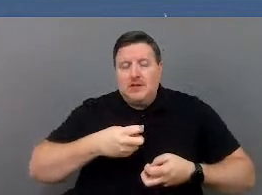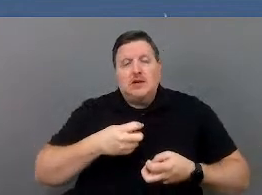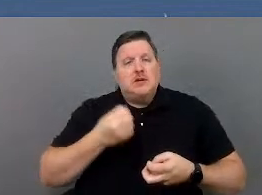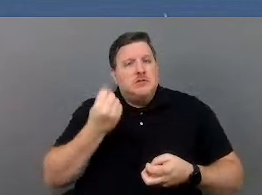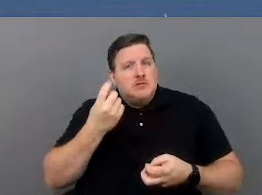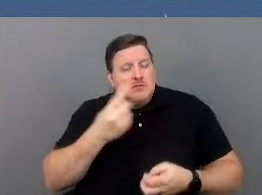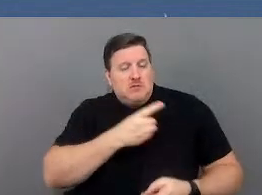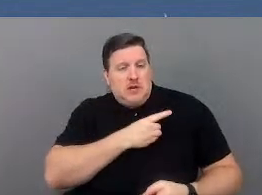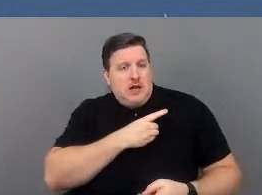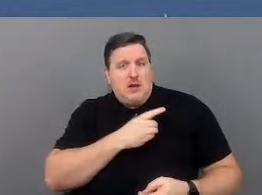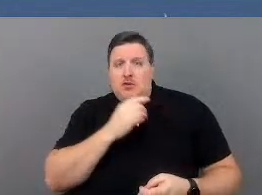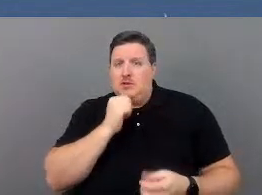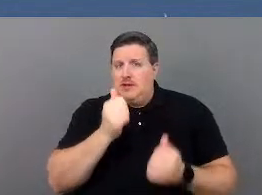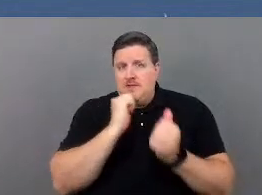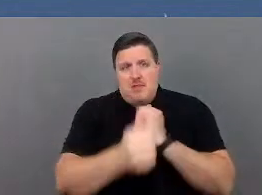WHILE MINNEAPOLIS DIDN'T PASS THE SPECIFIC CHARTER